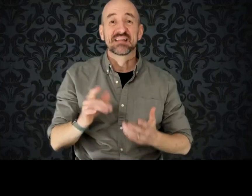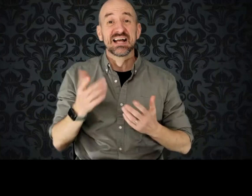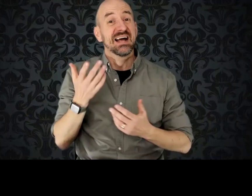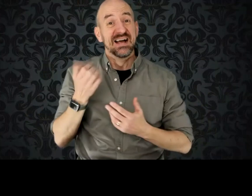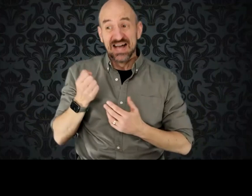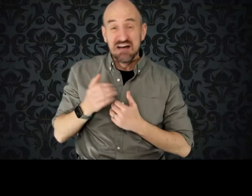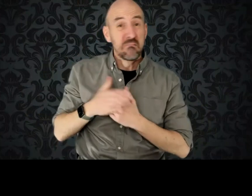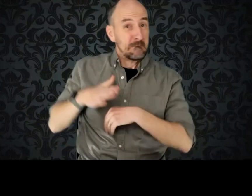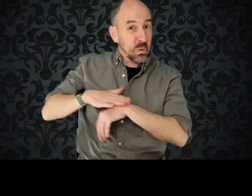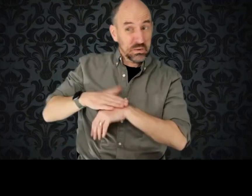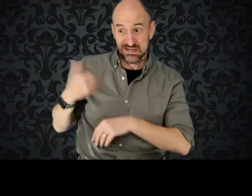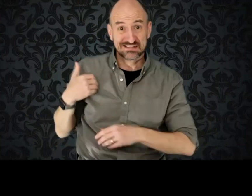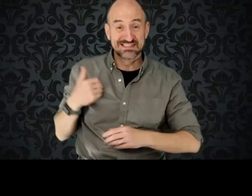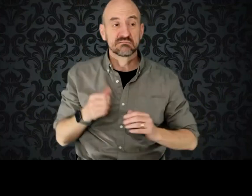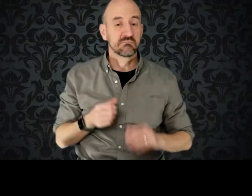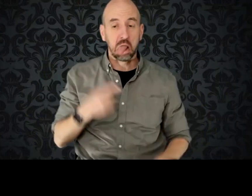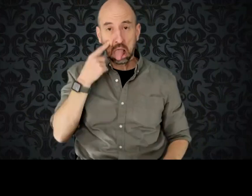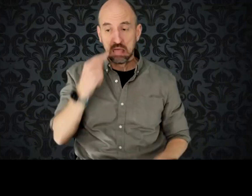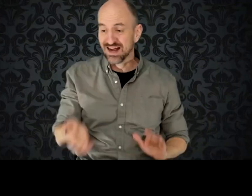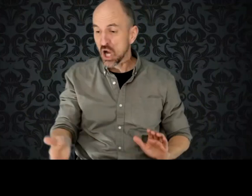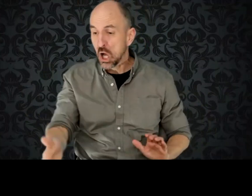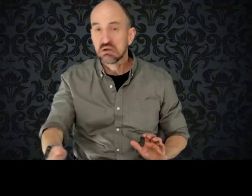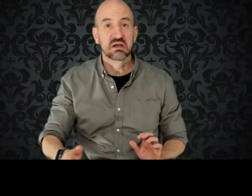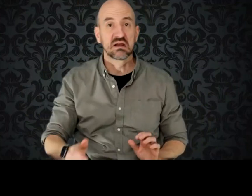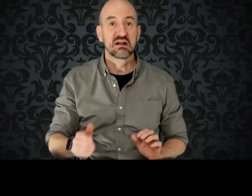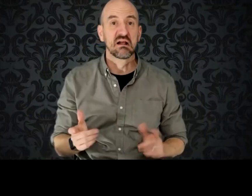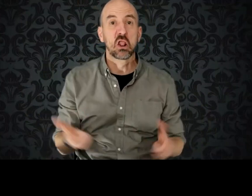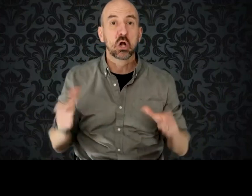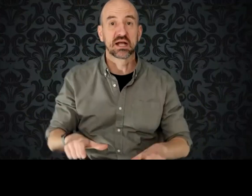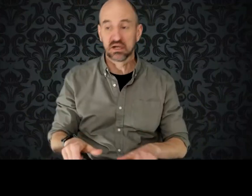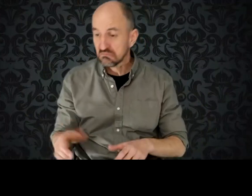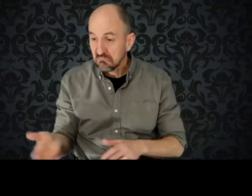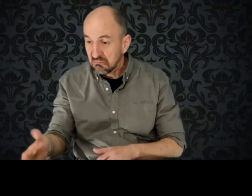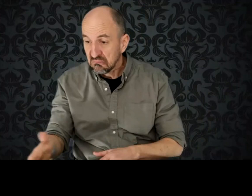we have come to appreciate more deeply the importance of green spaces. Maybe for our